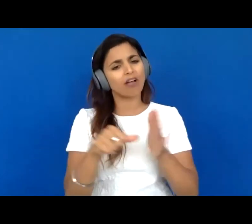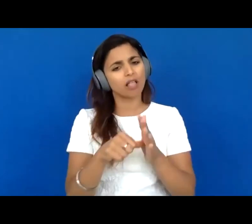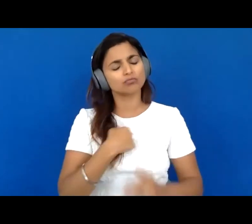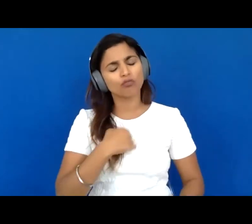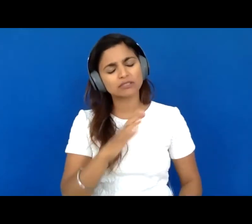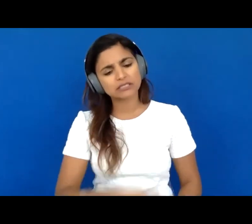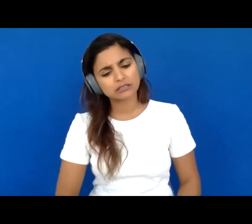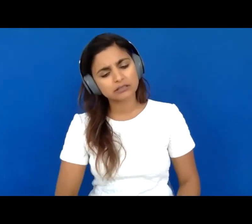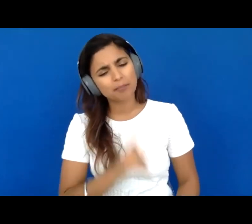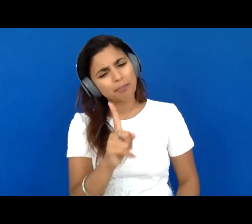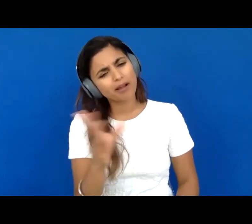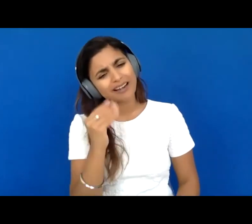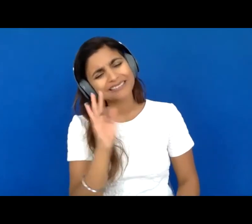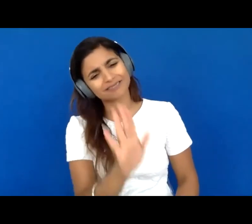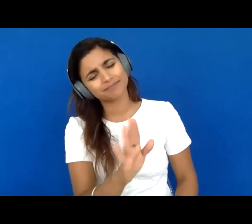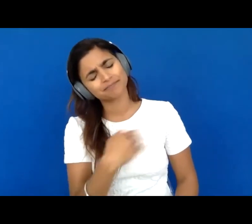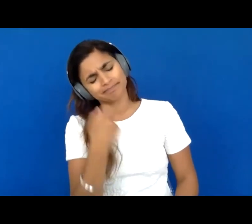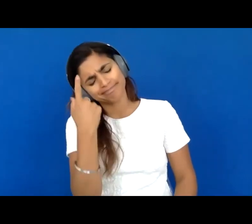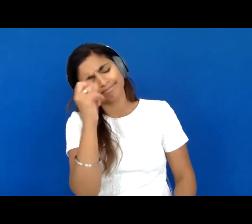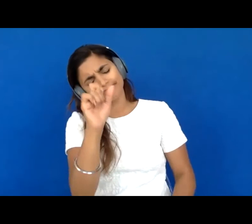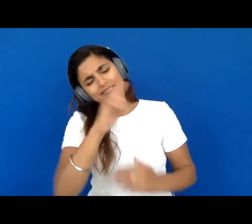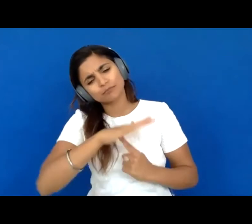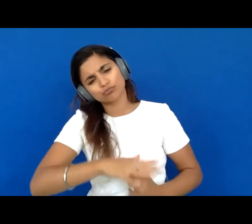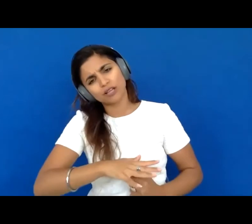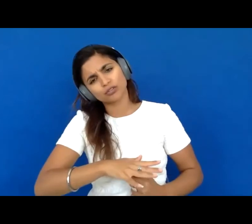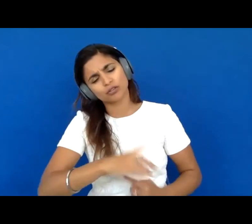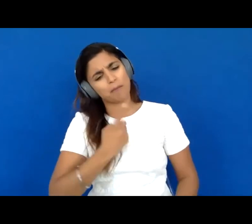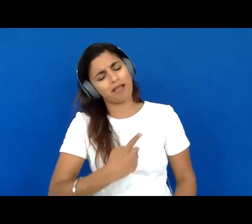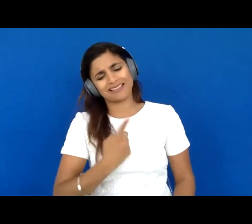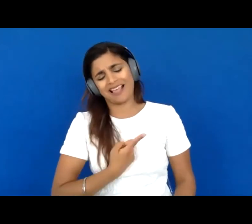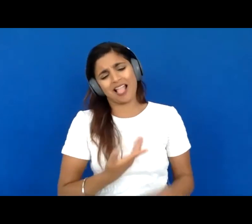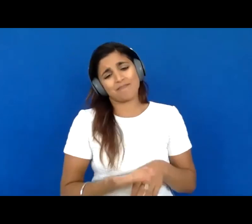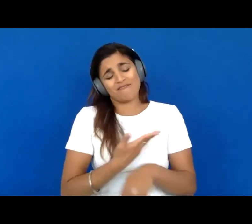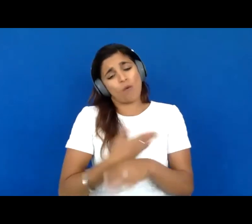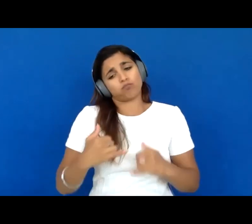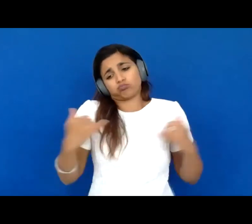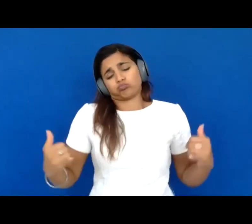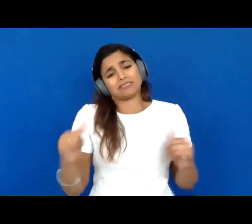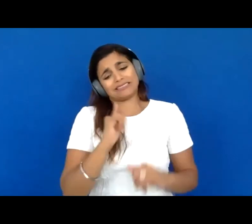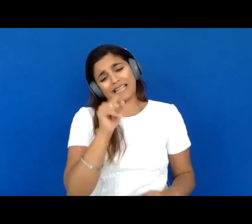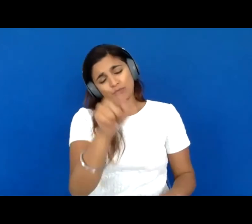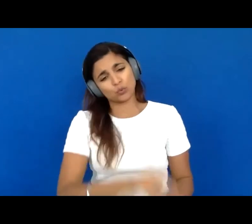understand your depression I used to be huge to like you life is hard but once